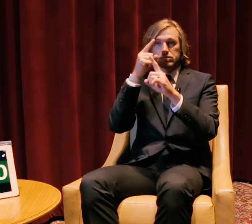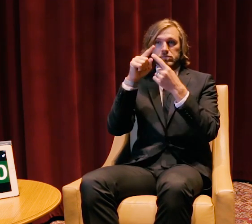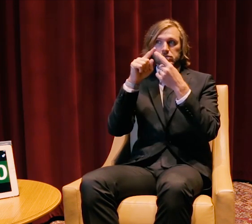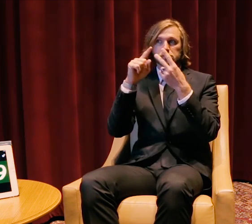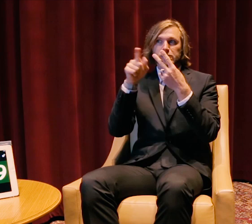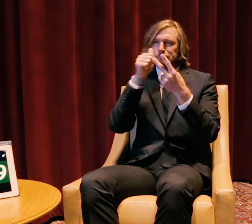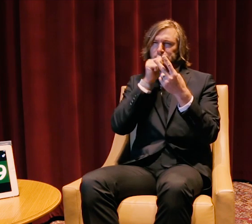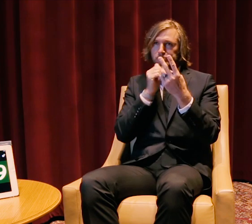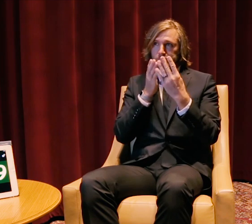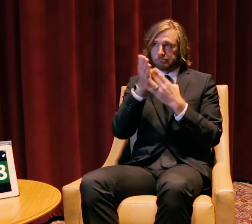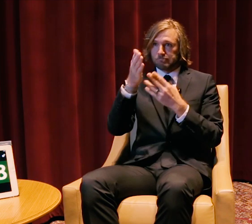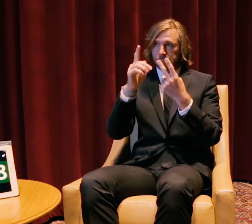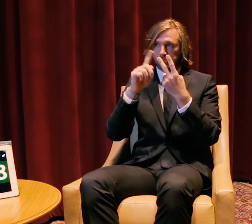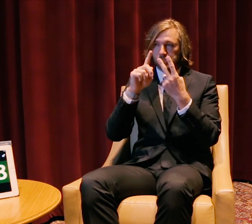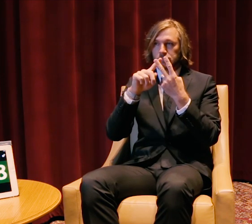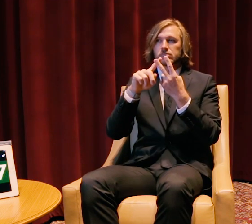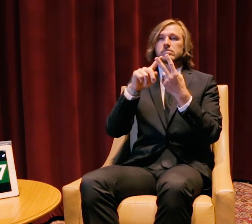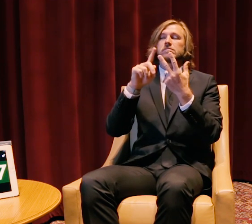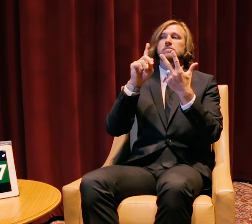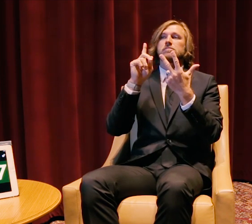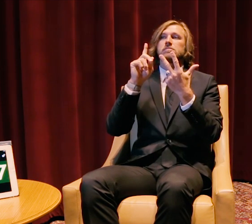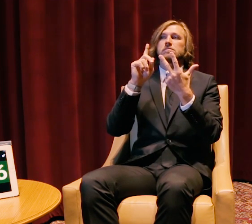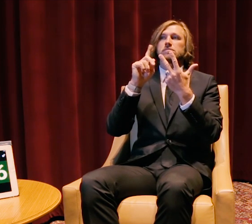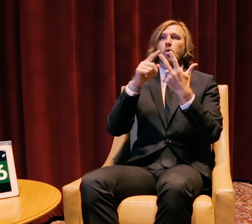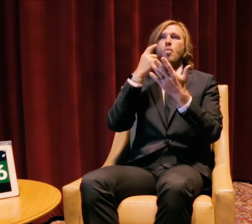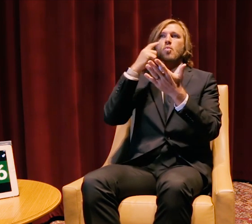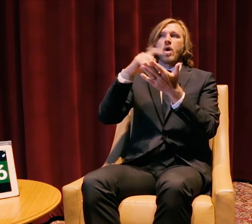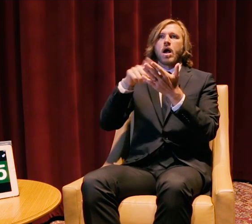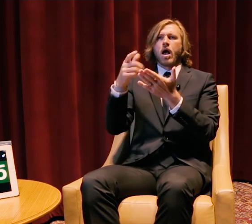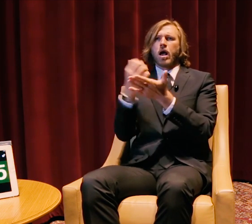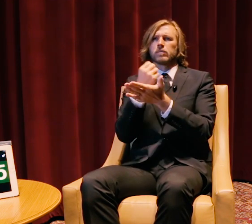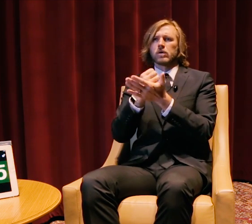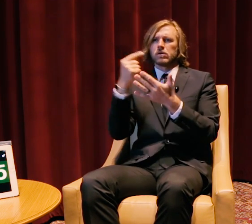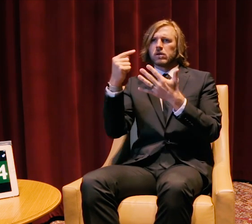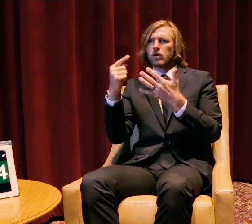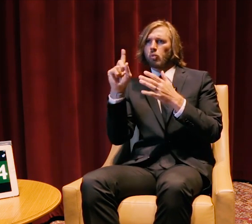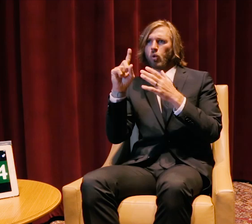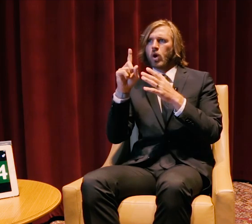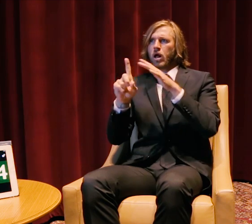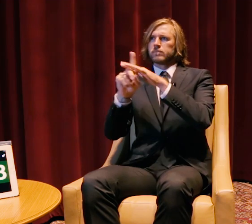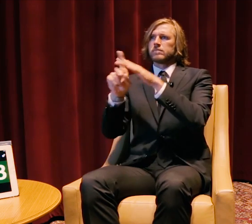have the grit to do it, and then recognize those opportunities as they come along,